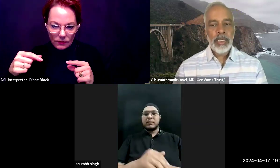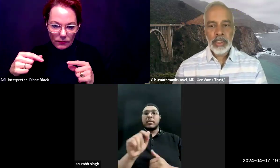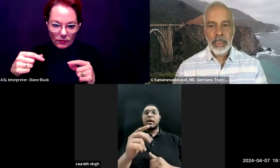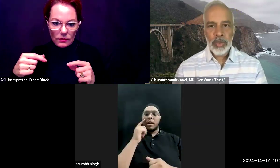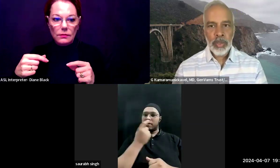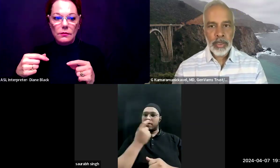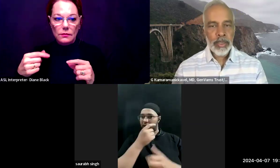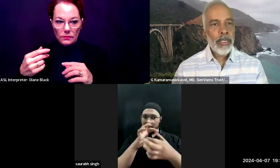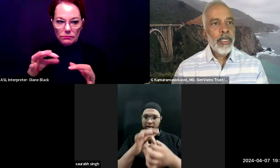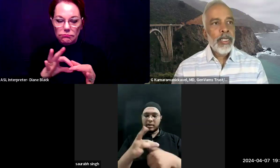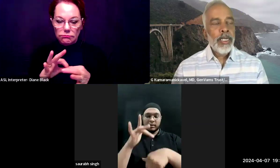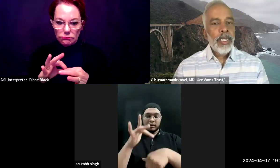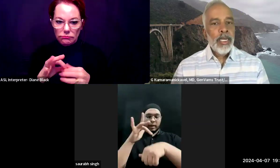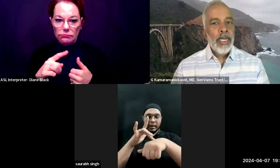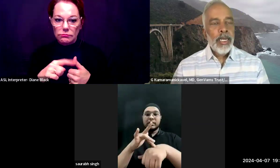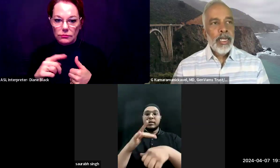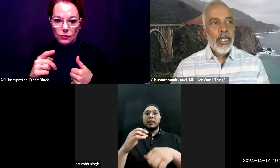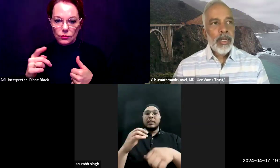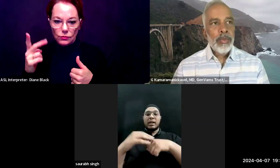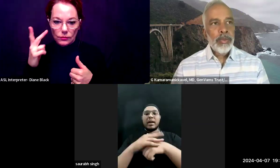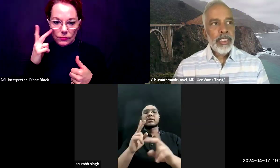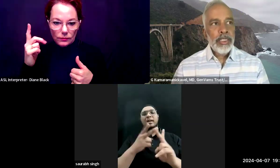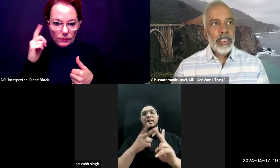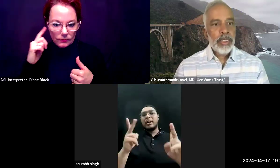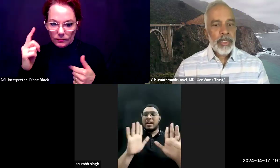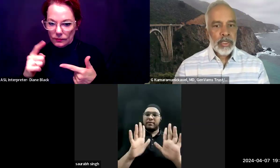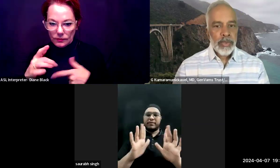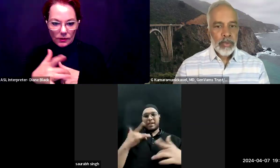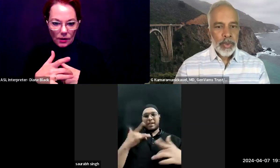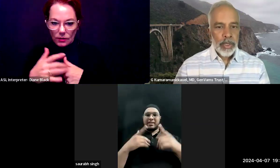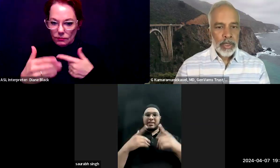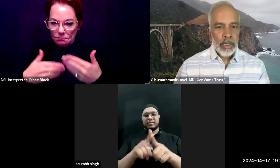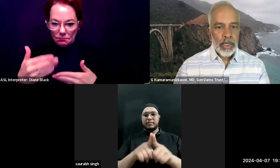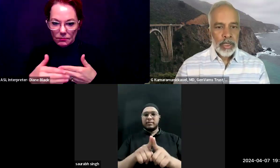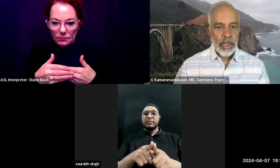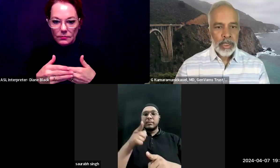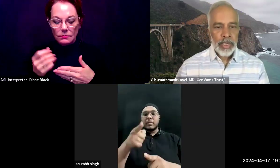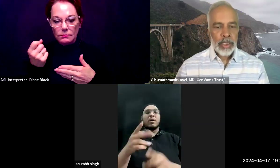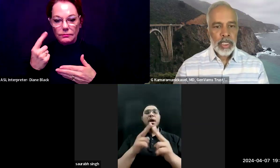touch and so on. Now these receptors are very important and the receptors